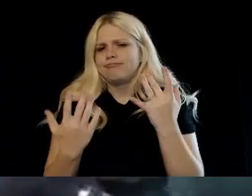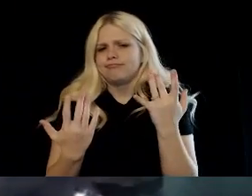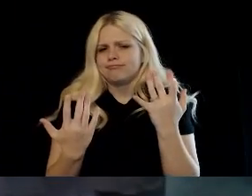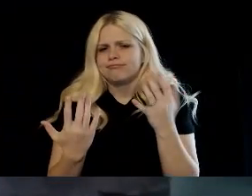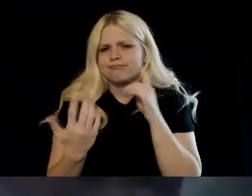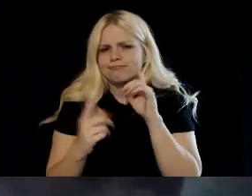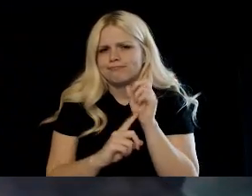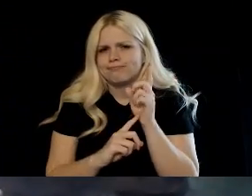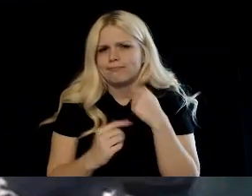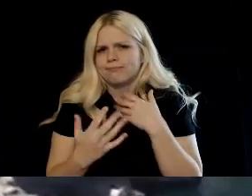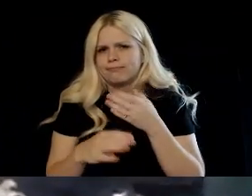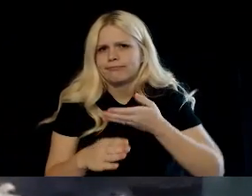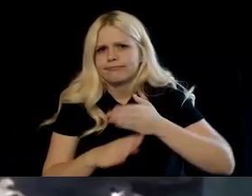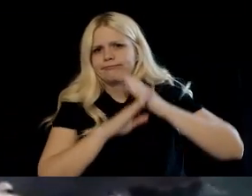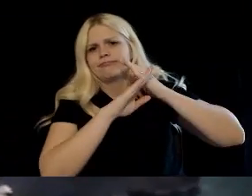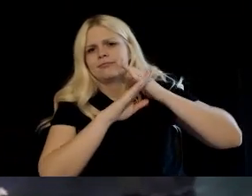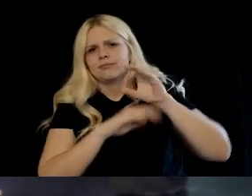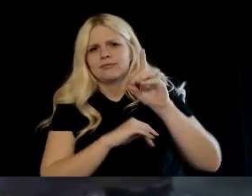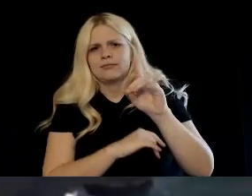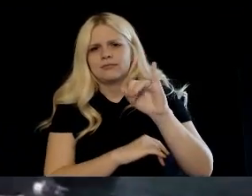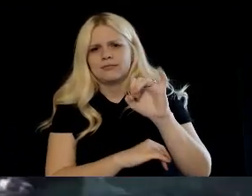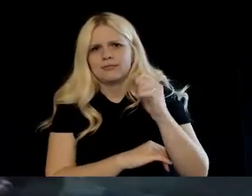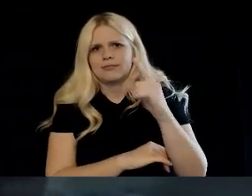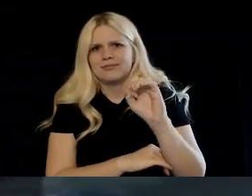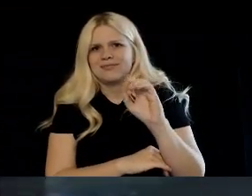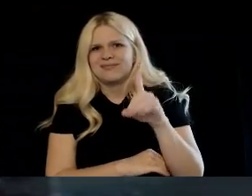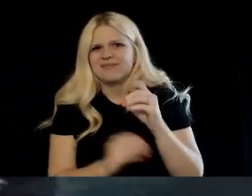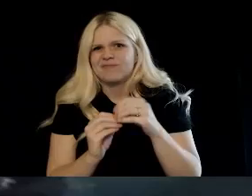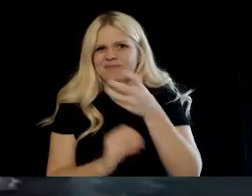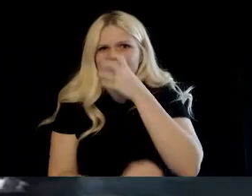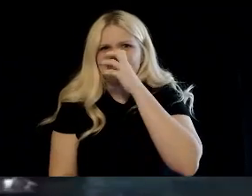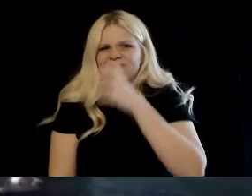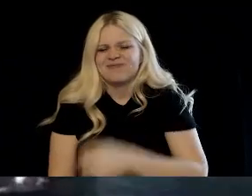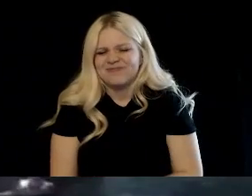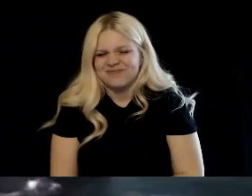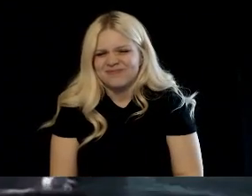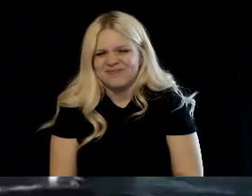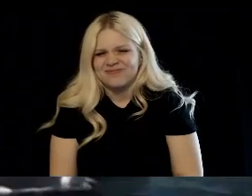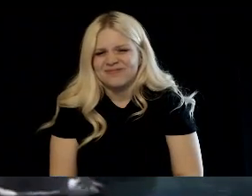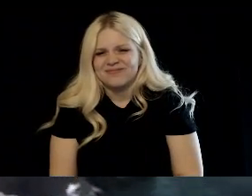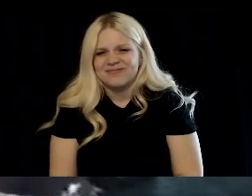Erica:: Okay, yeah, I don't want to get in the way of Diego, that's for sure. Seals are checking us out as well.